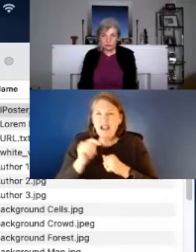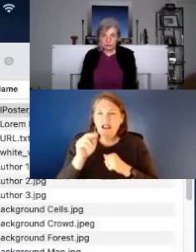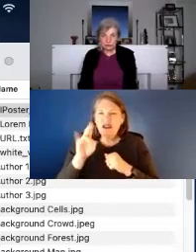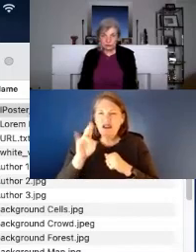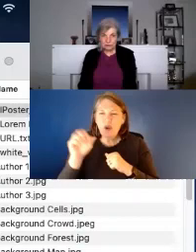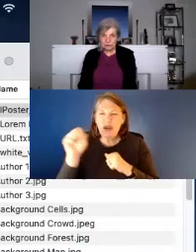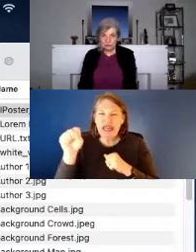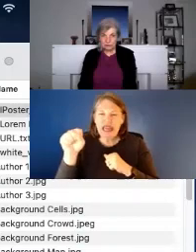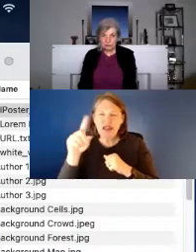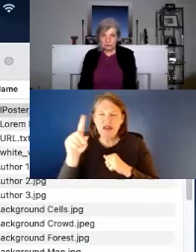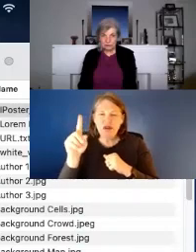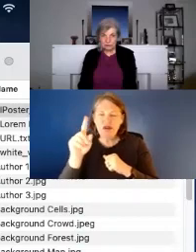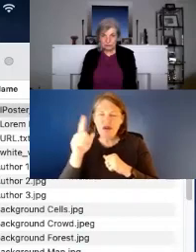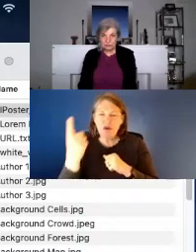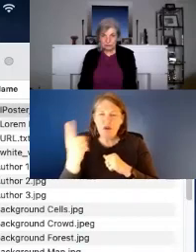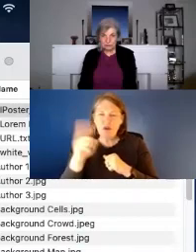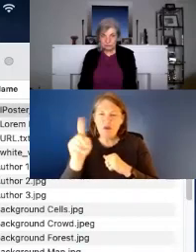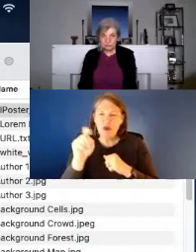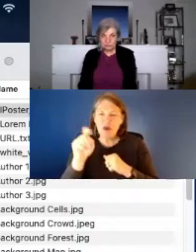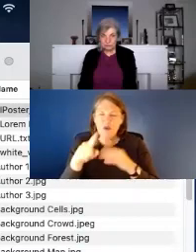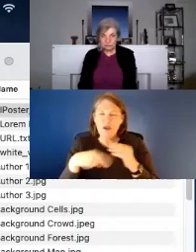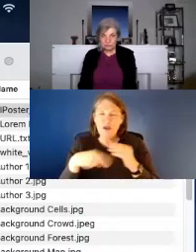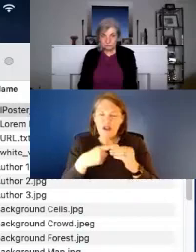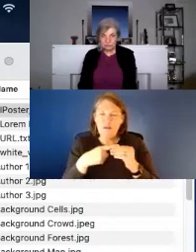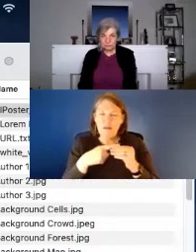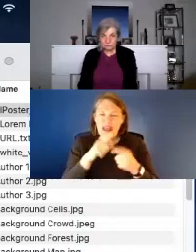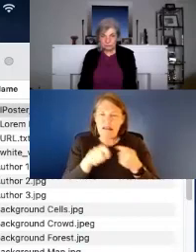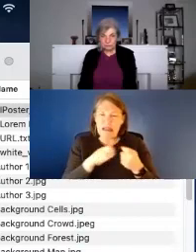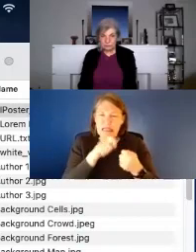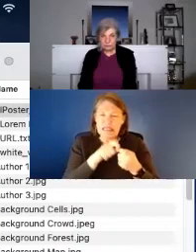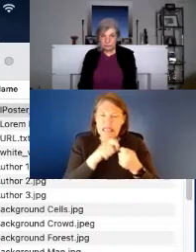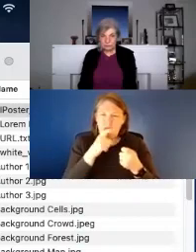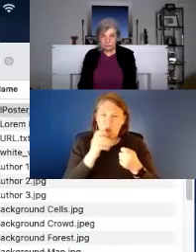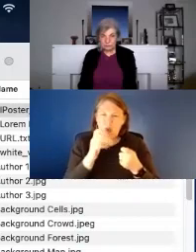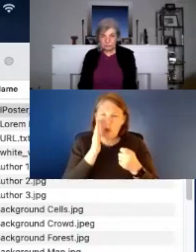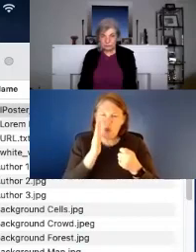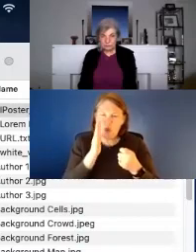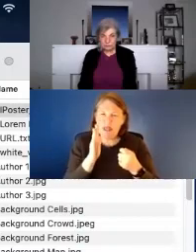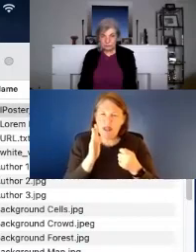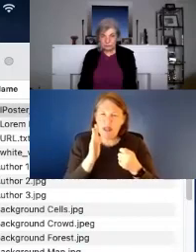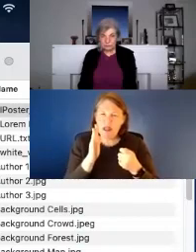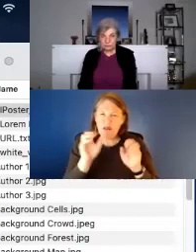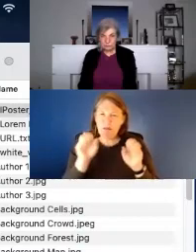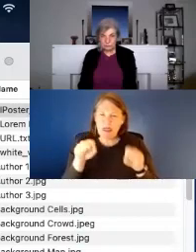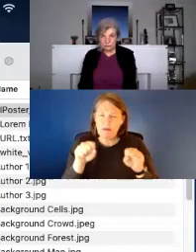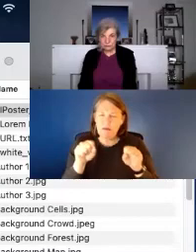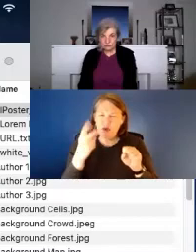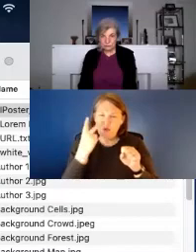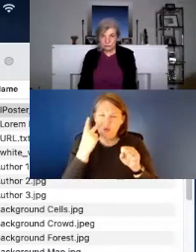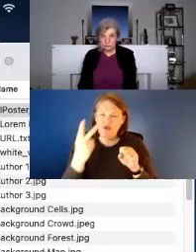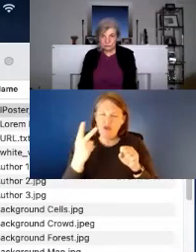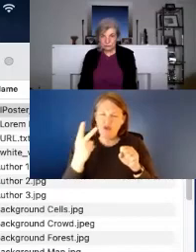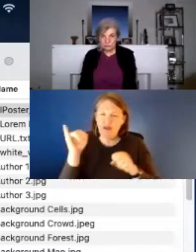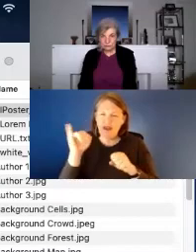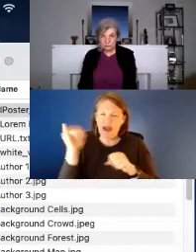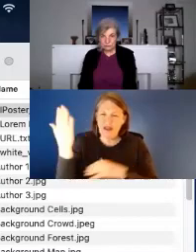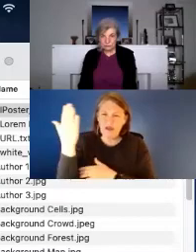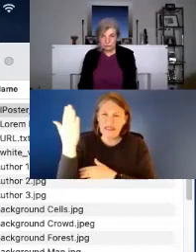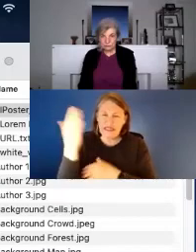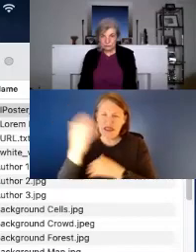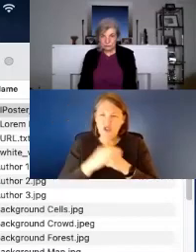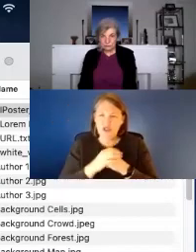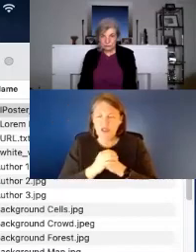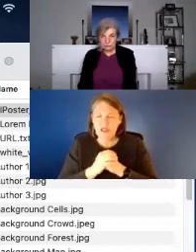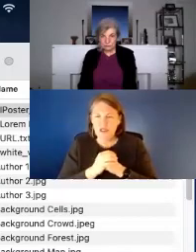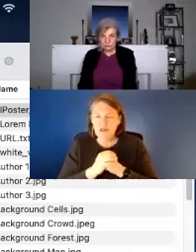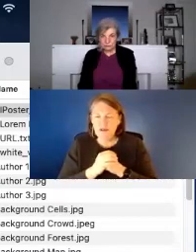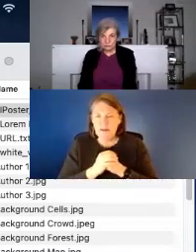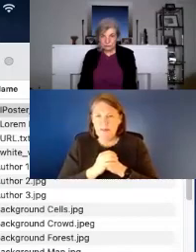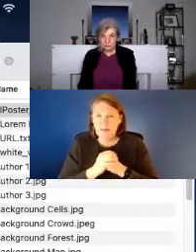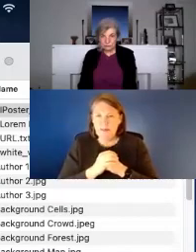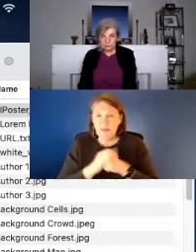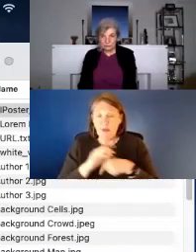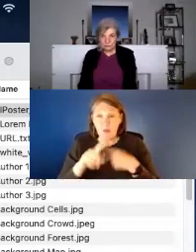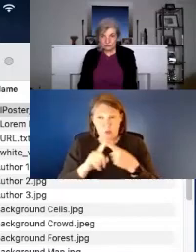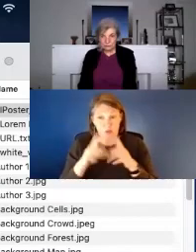about exactly who will be able to view the iPresentation's once they been presented?